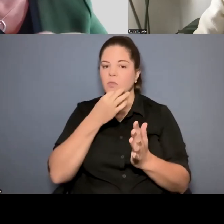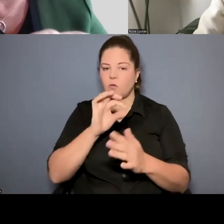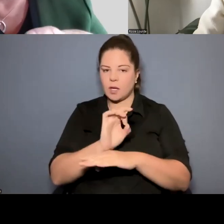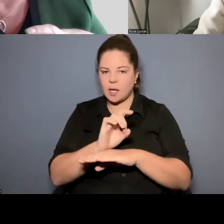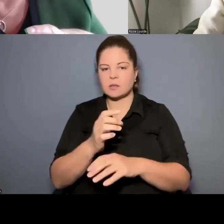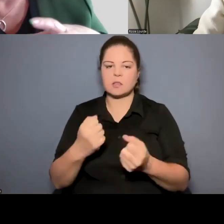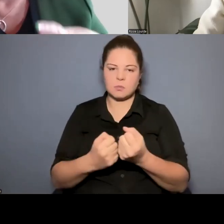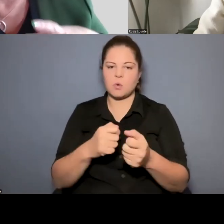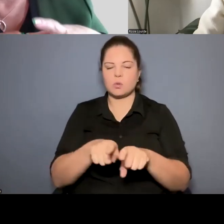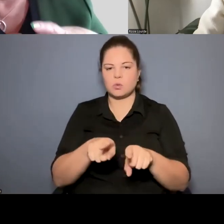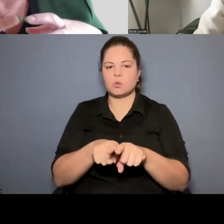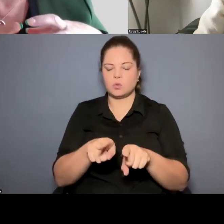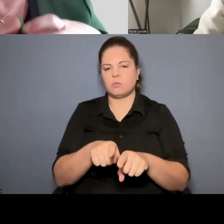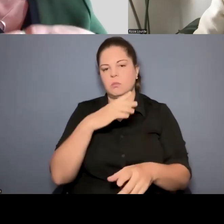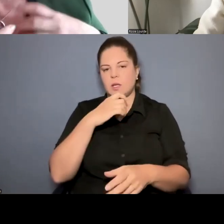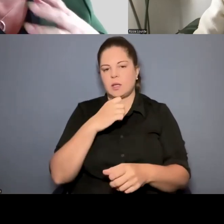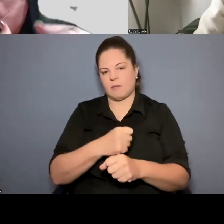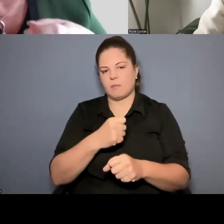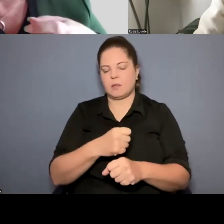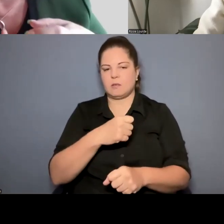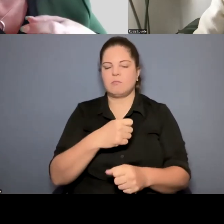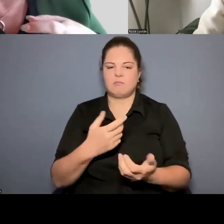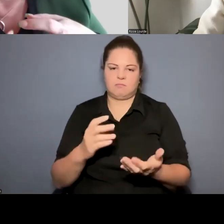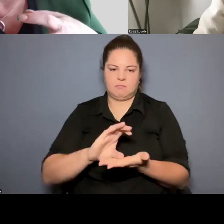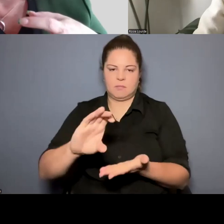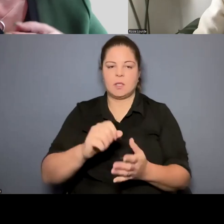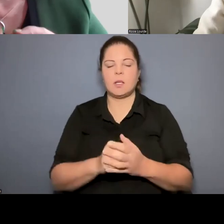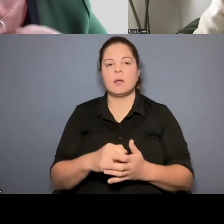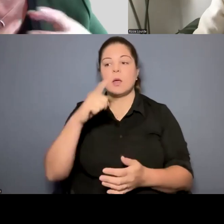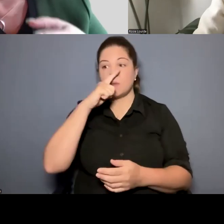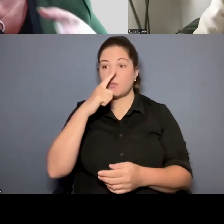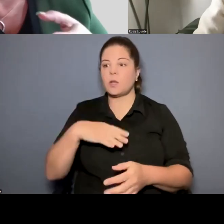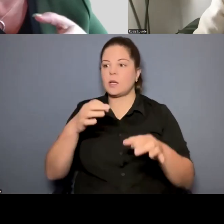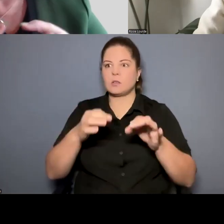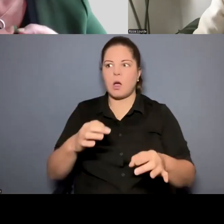somehow have to be making decisions of whether they want to make a complaint, when really,